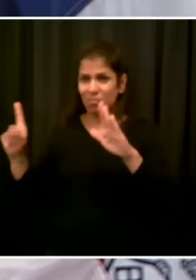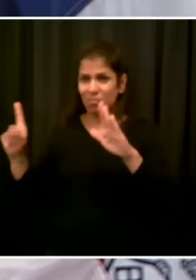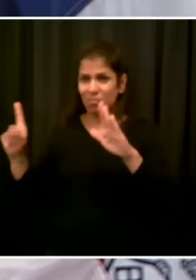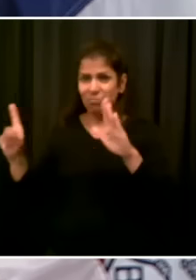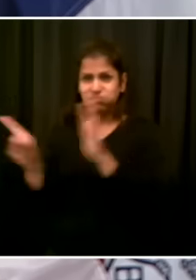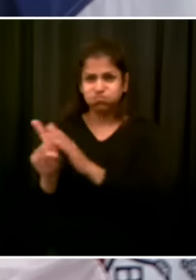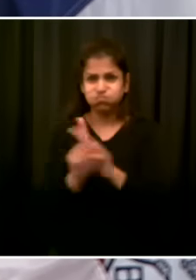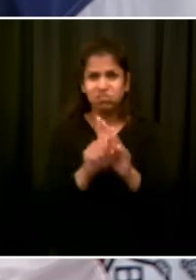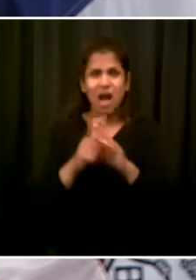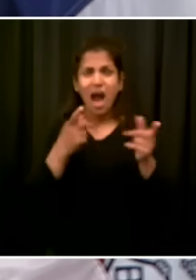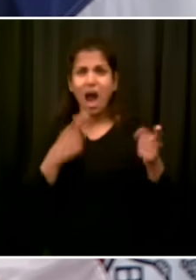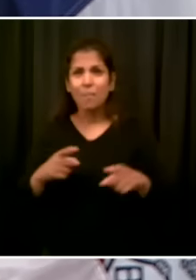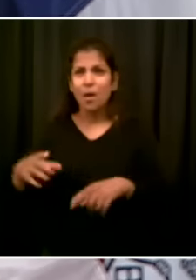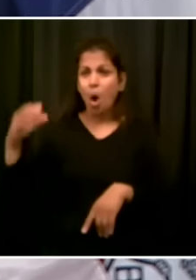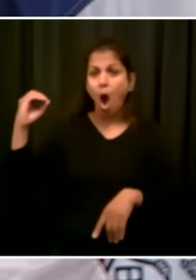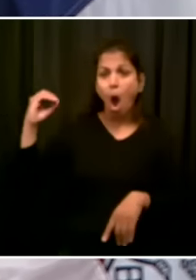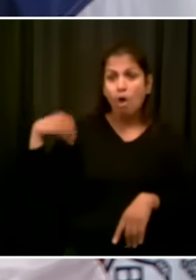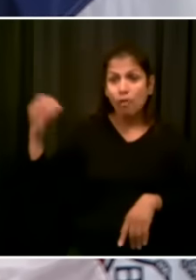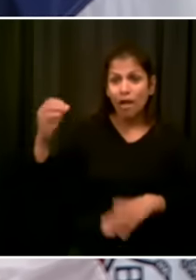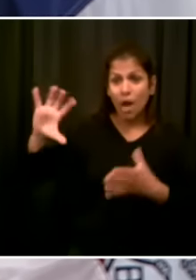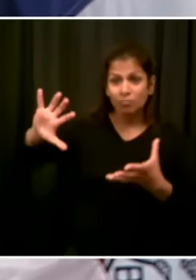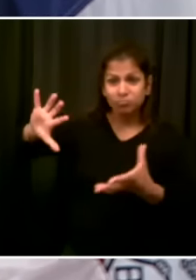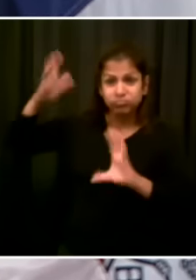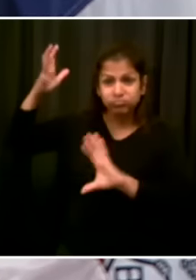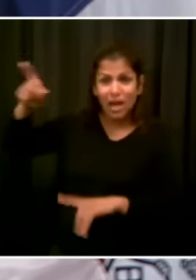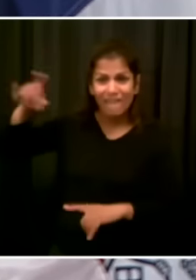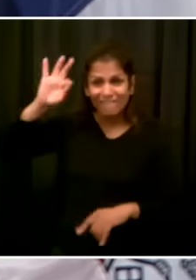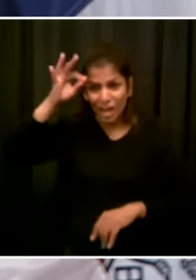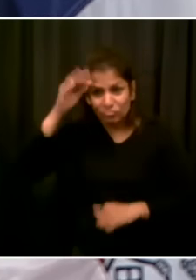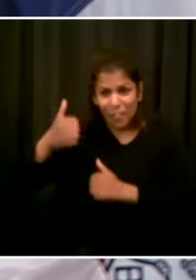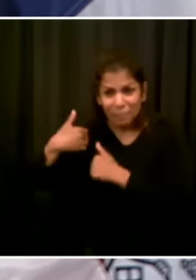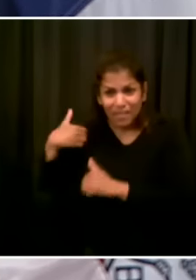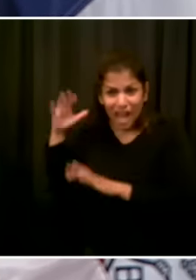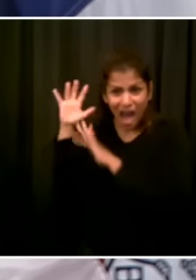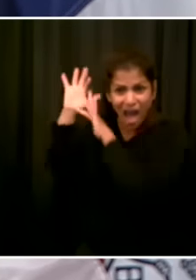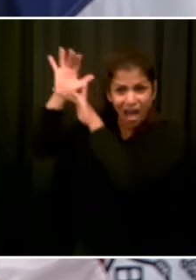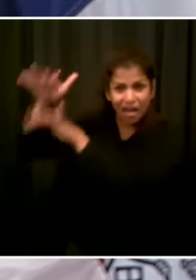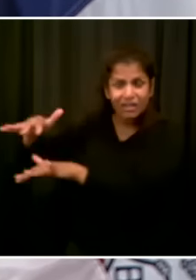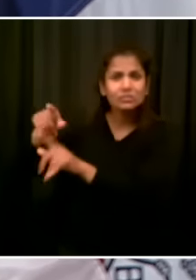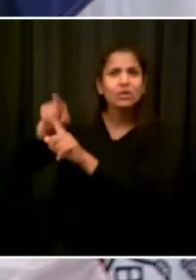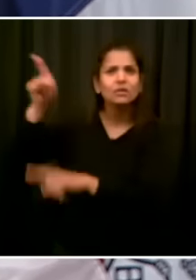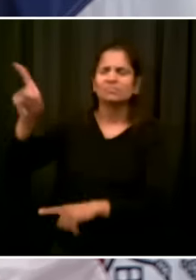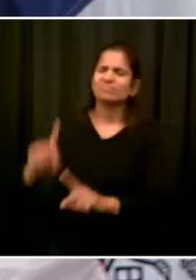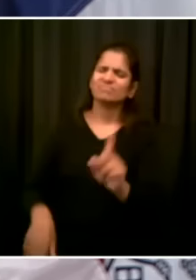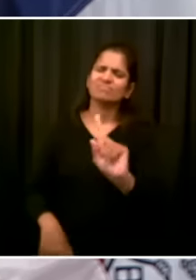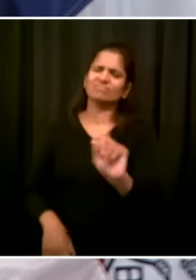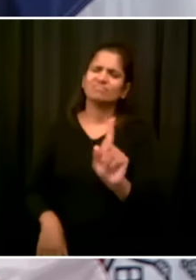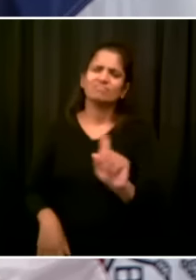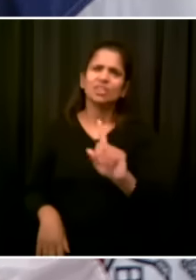WHAT WE'VE SEEN ON THE PROTESTS